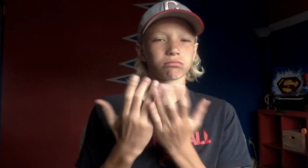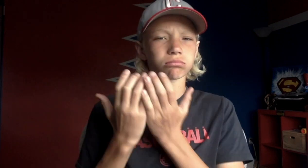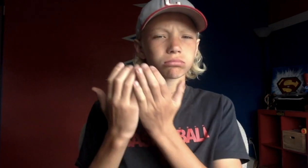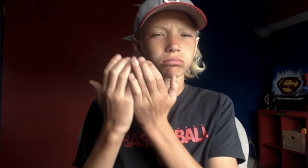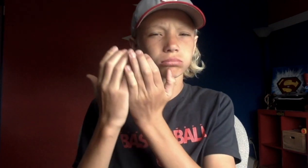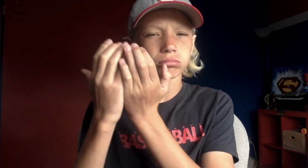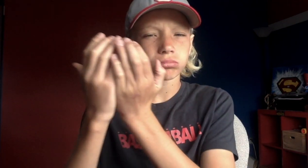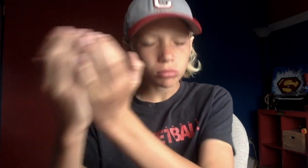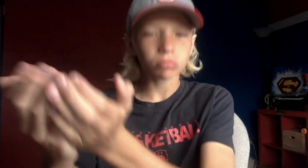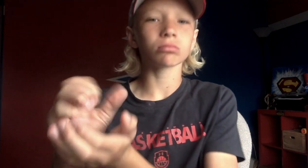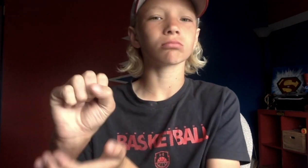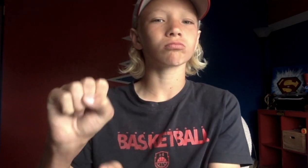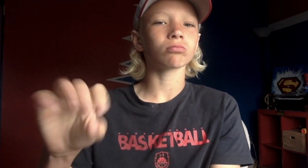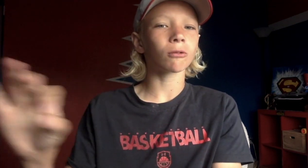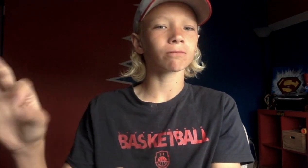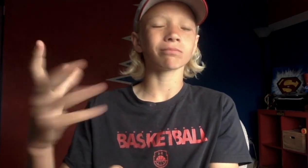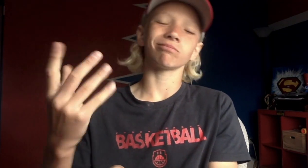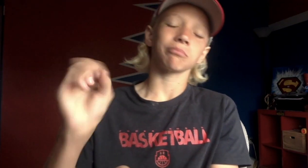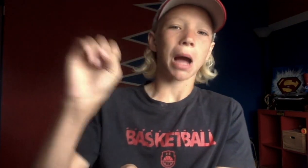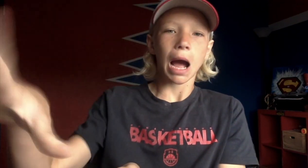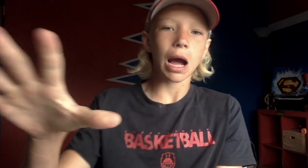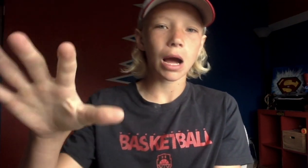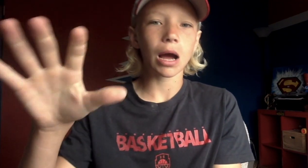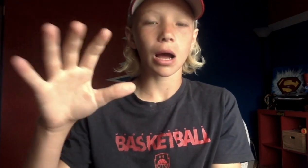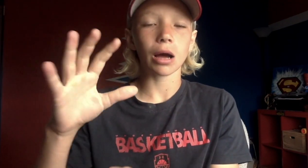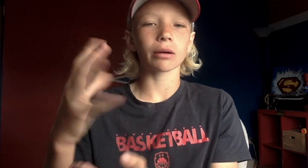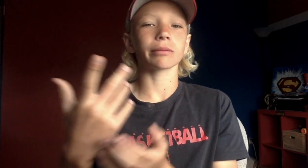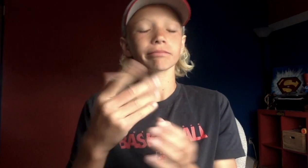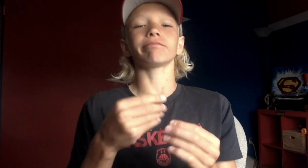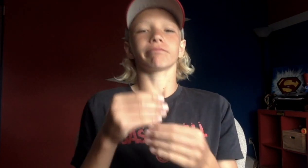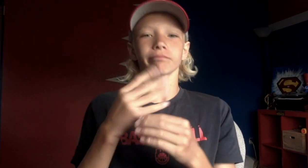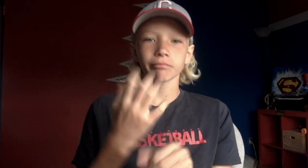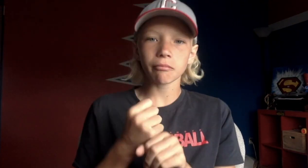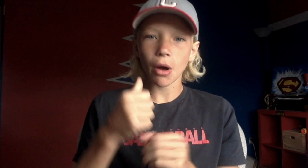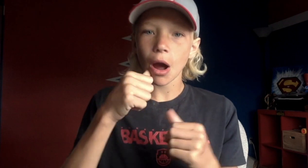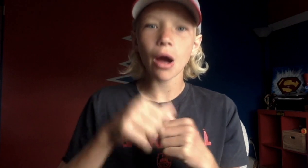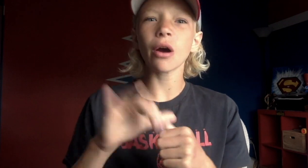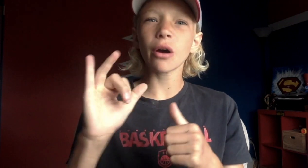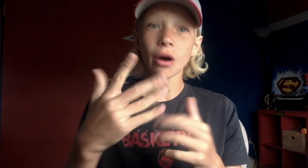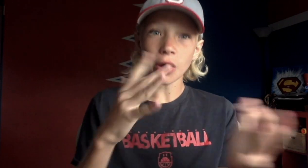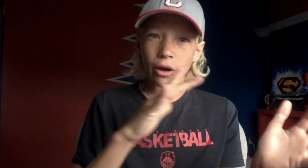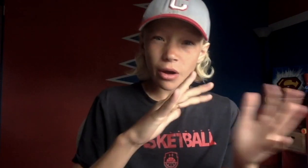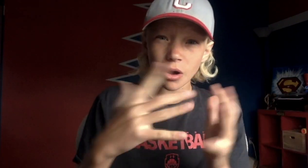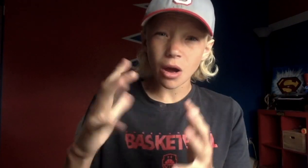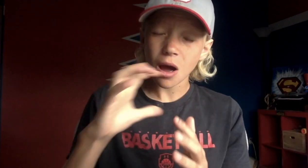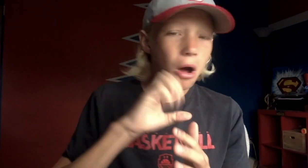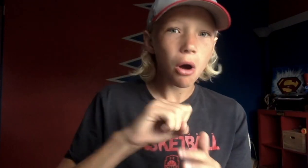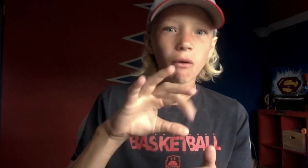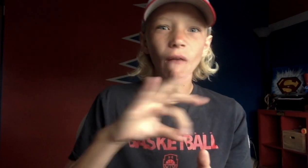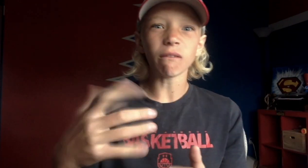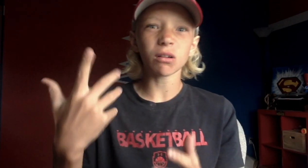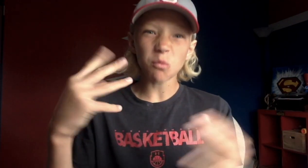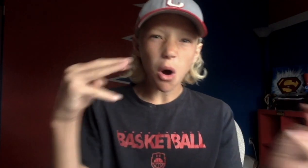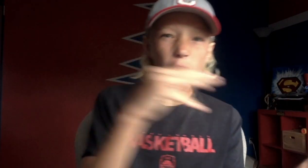letters we sailed across the sea to another country to have them be delivered. That's that's a big thing. It's a long thing.